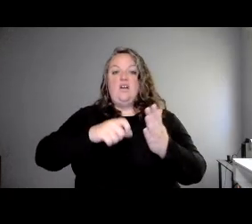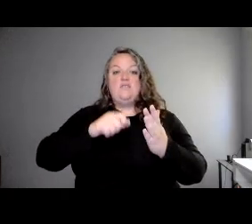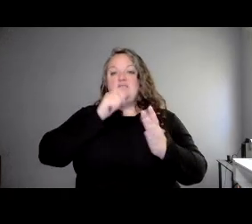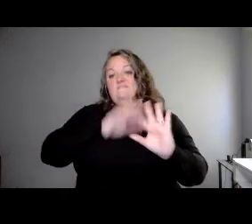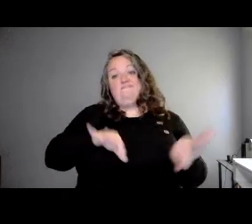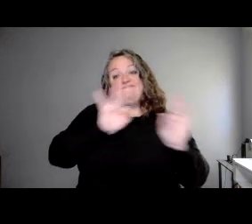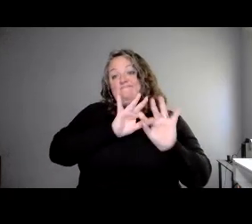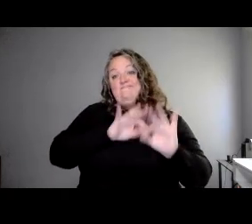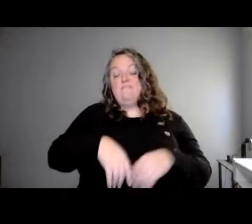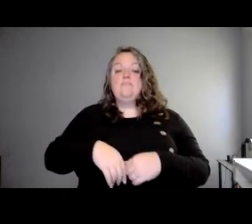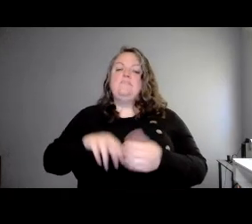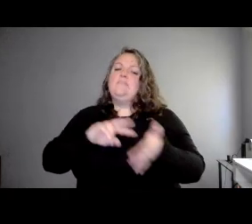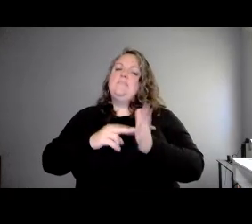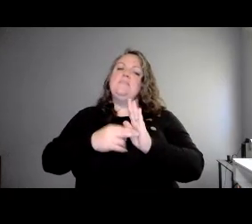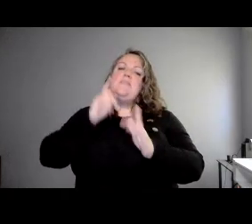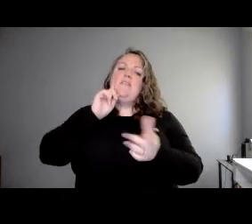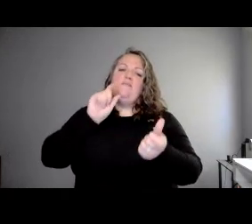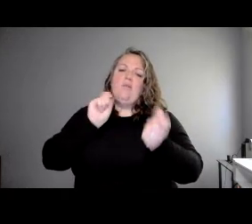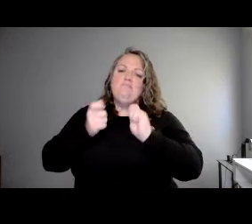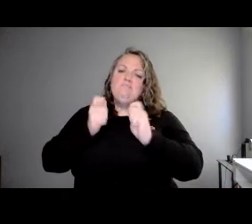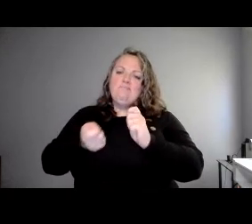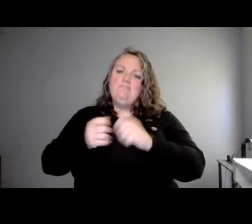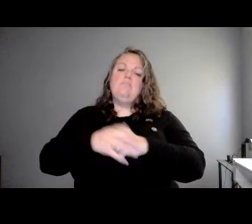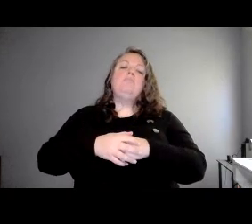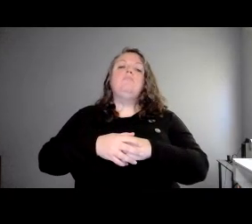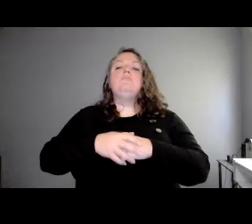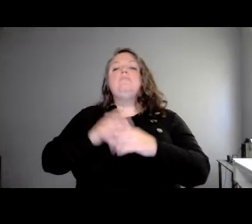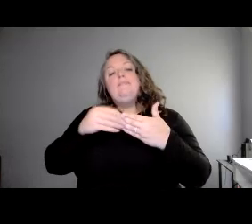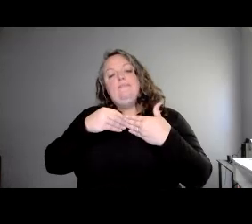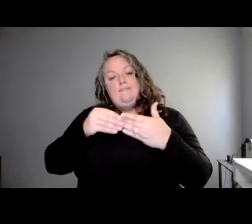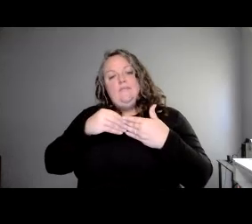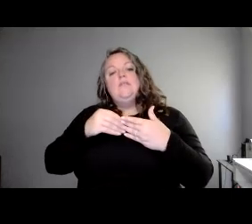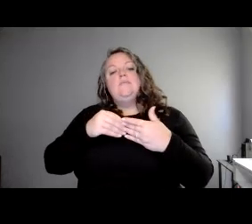So what does this mean for alterations? Well, we need flexibility to work within existing